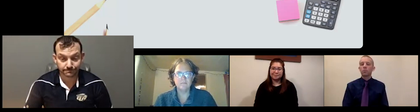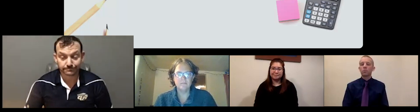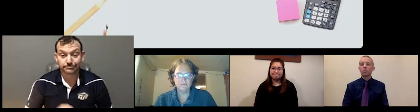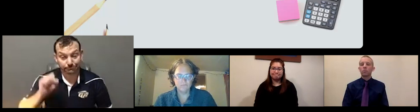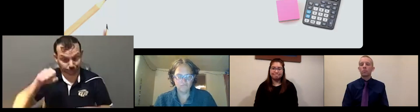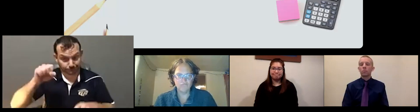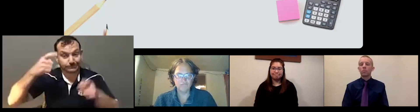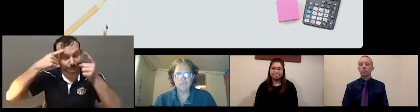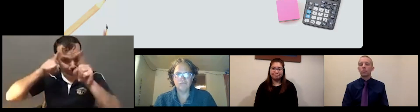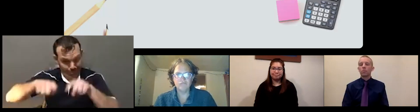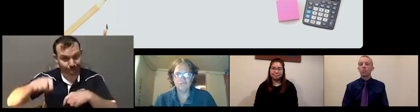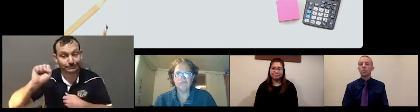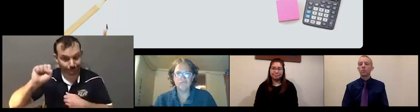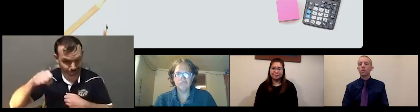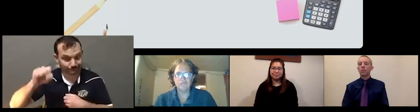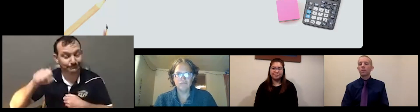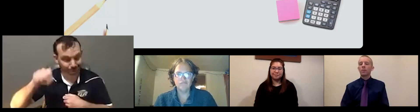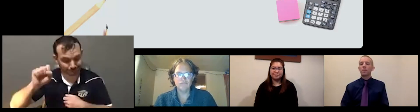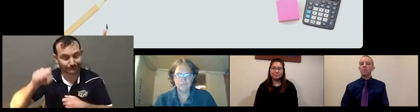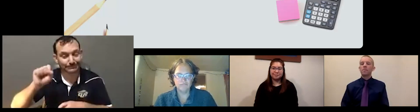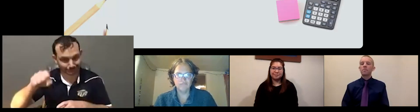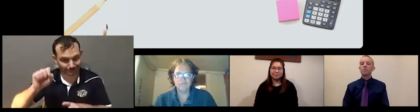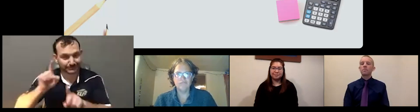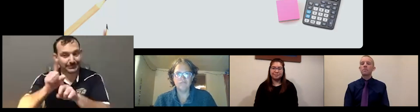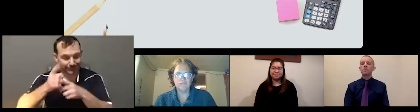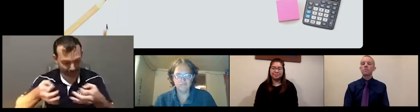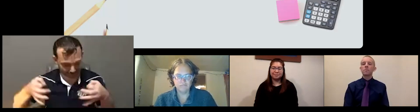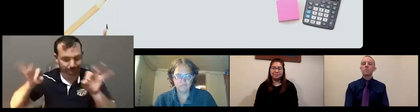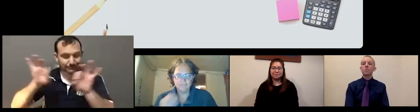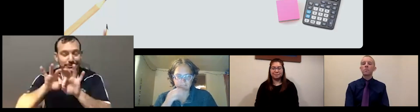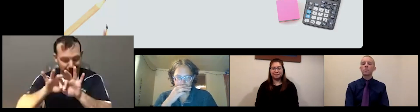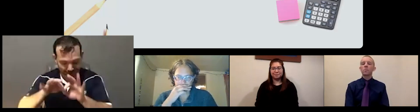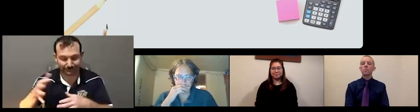Yes, agreed. Mentors are important.